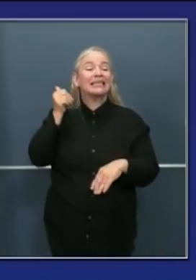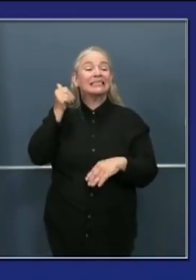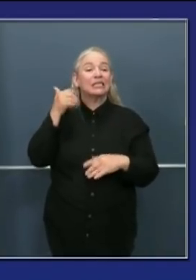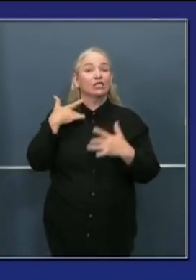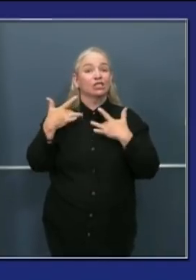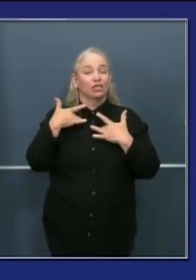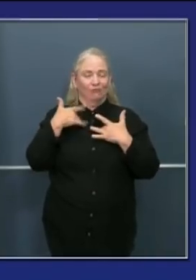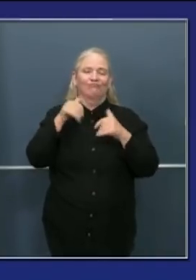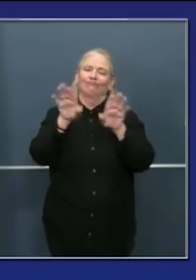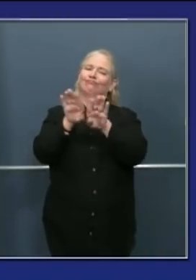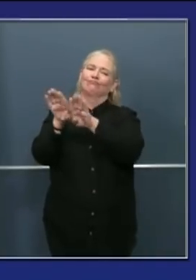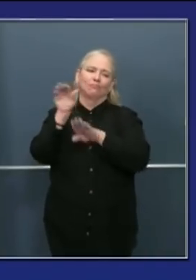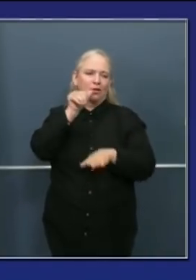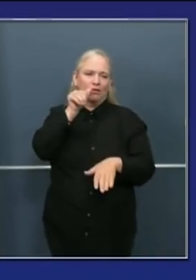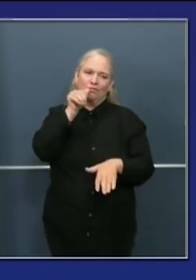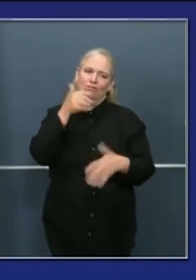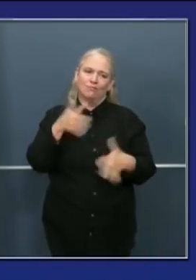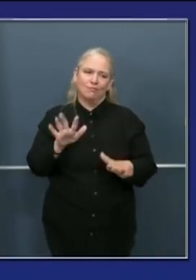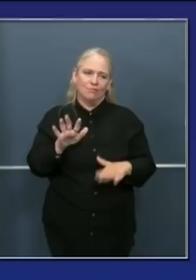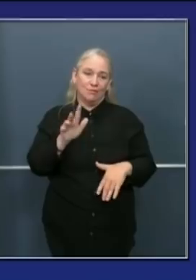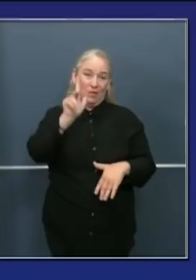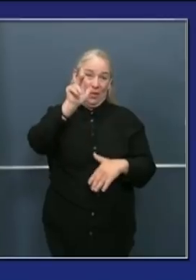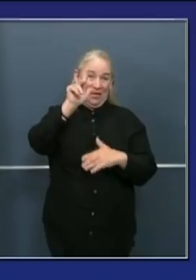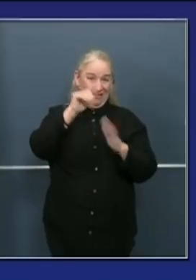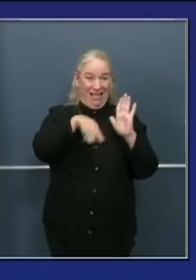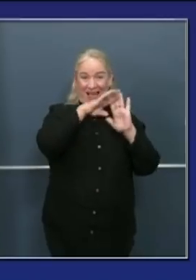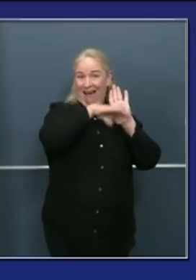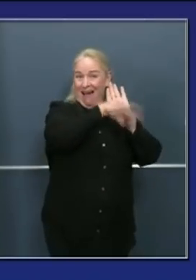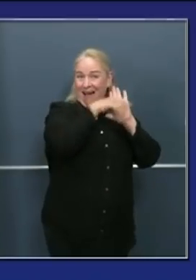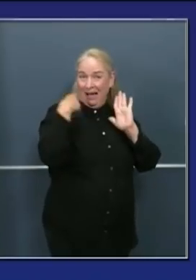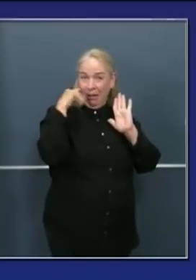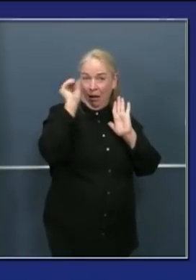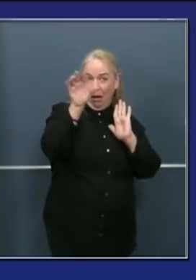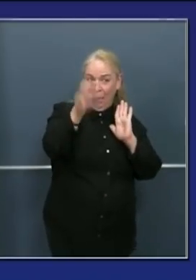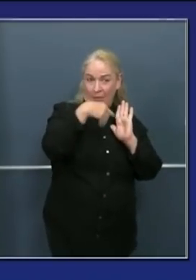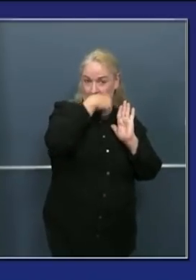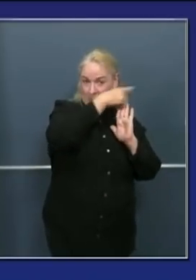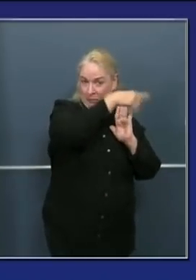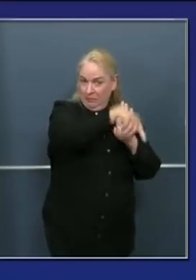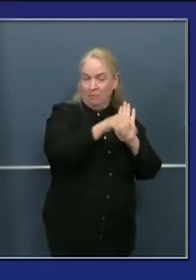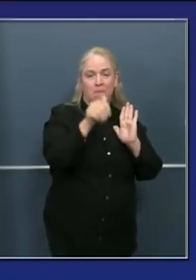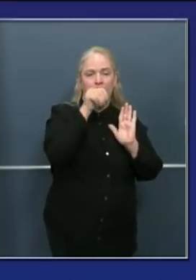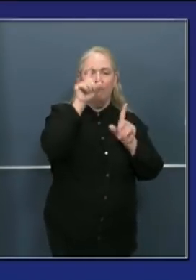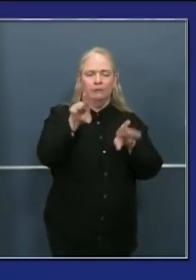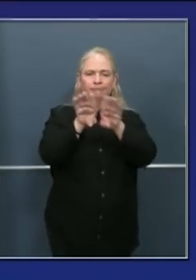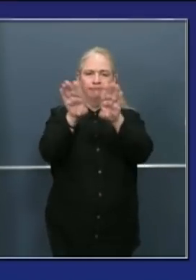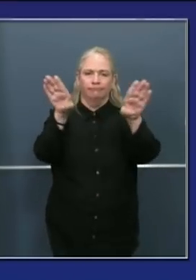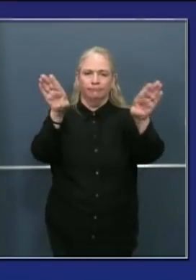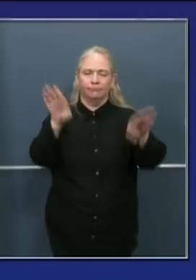THE AREAS OF HIGHEST CONCERN AND THOSE ARE RESPECTED IN THE 23 COUNTIES THAT ARE LISTED AT